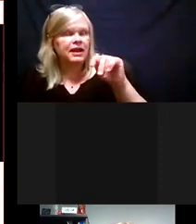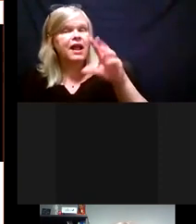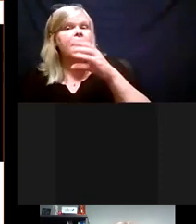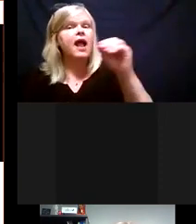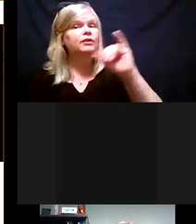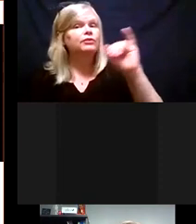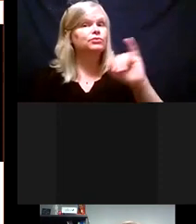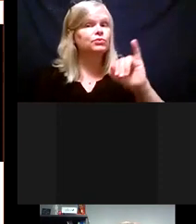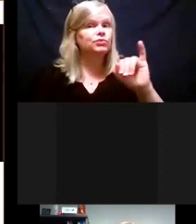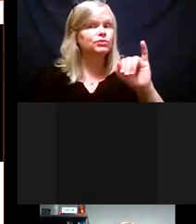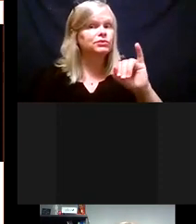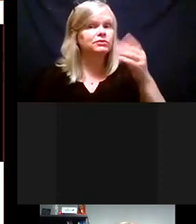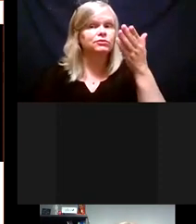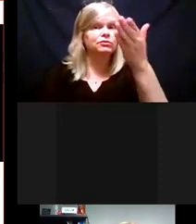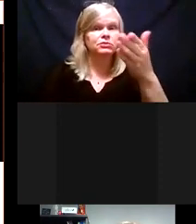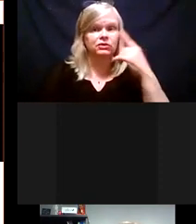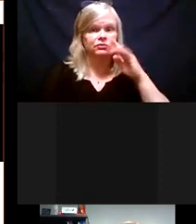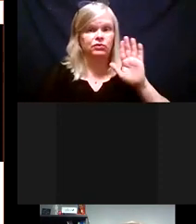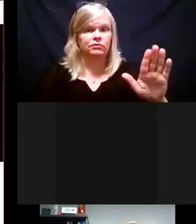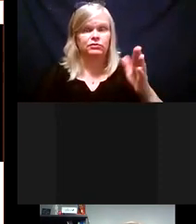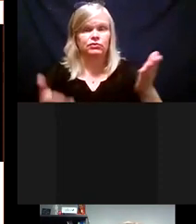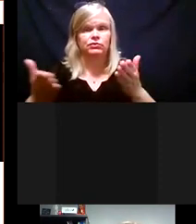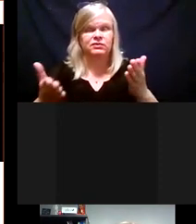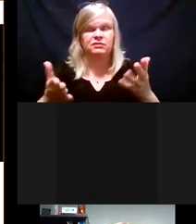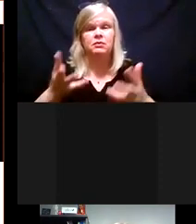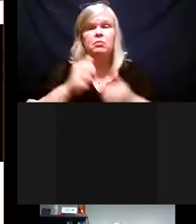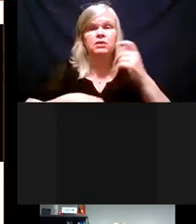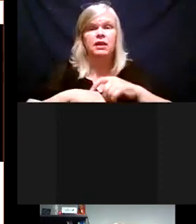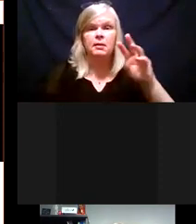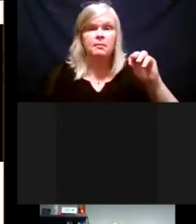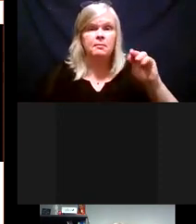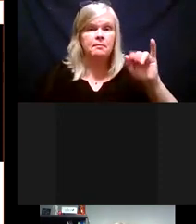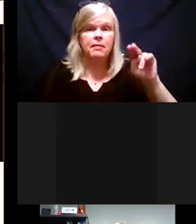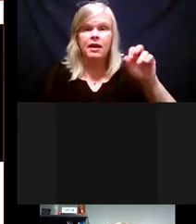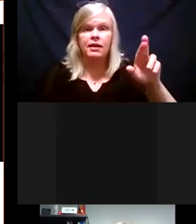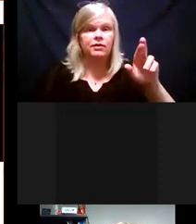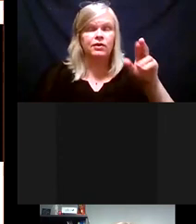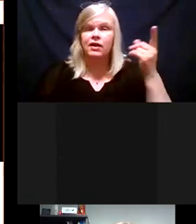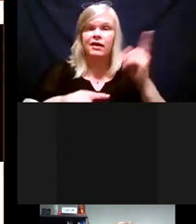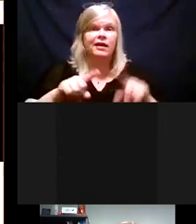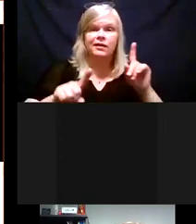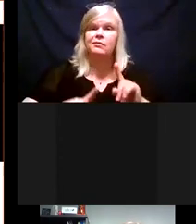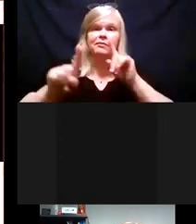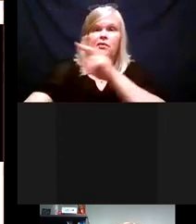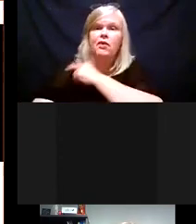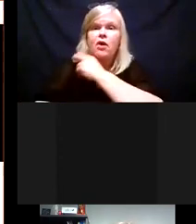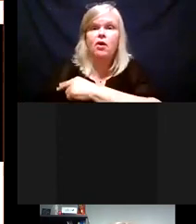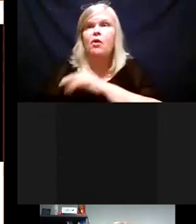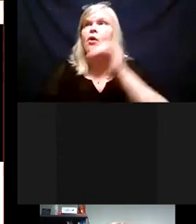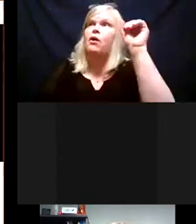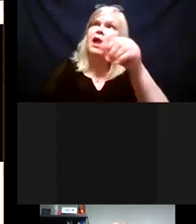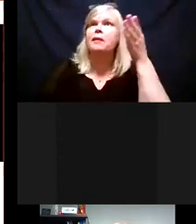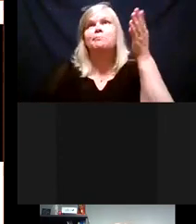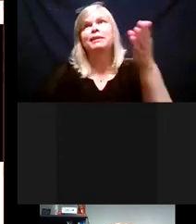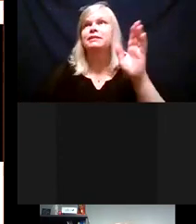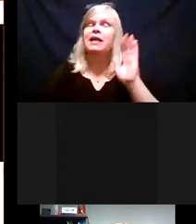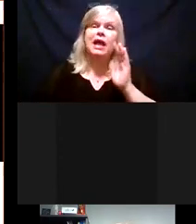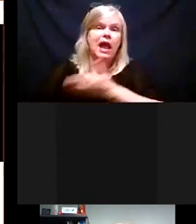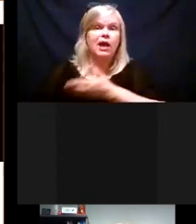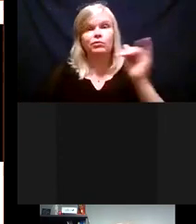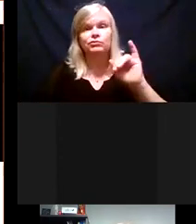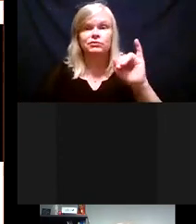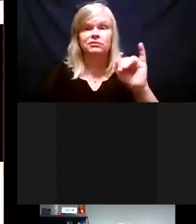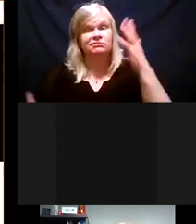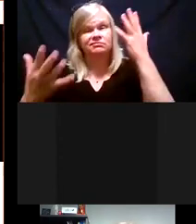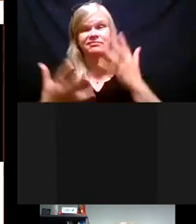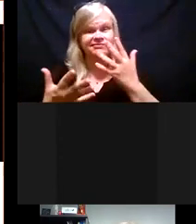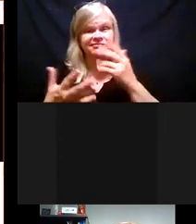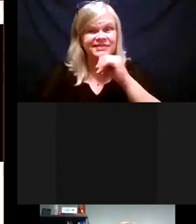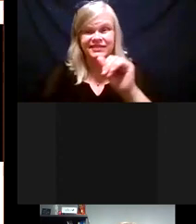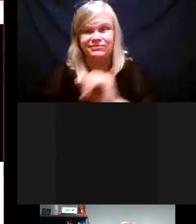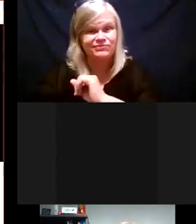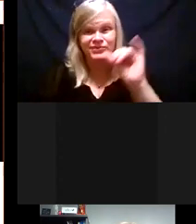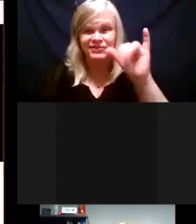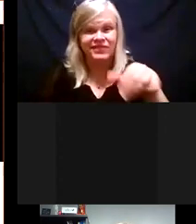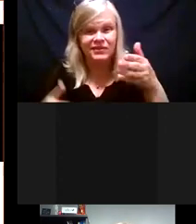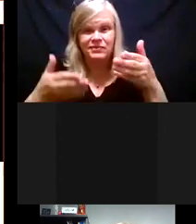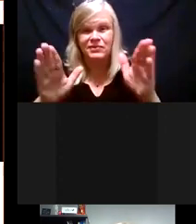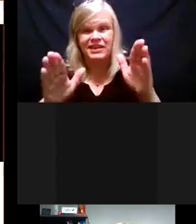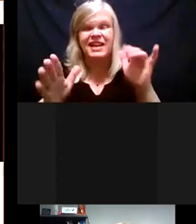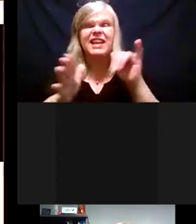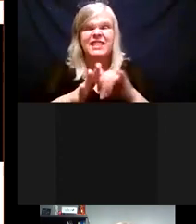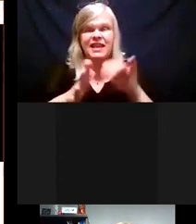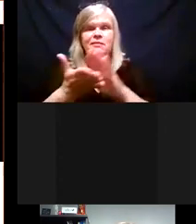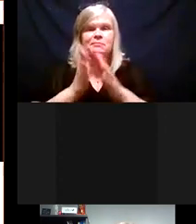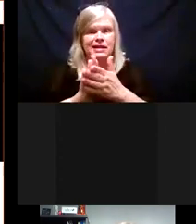SERVICES. IT CAN GET A LITTLE TRICKY.